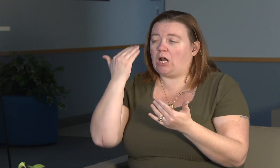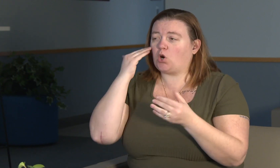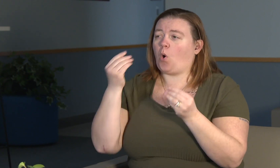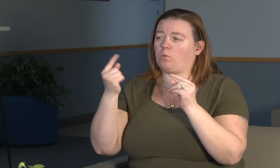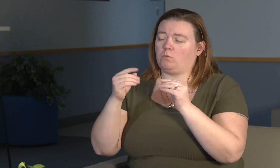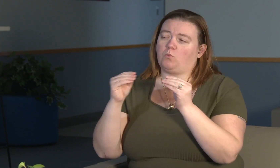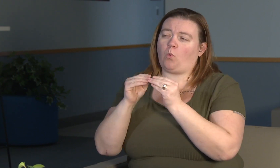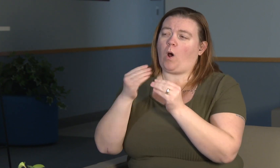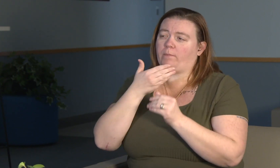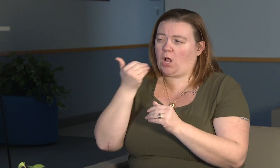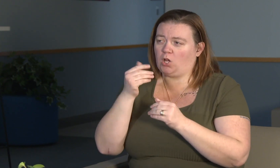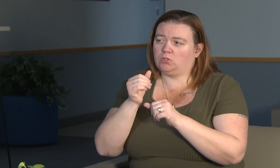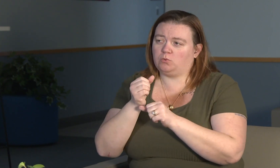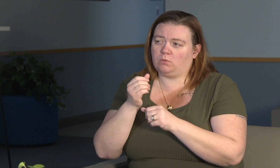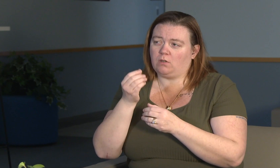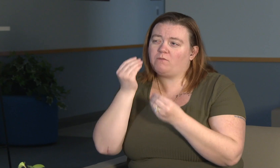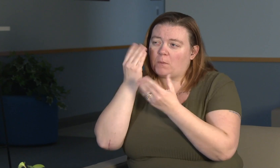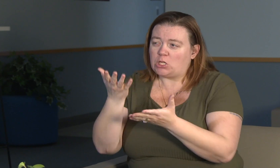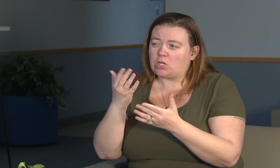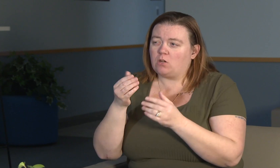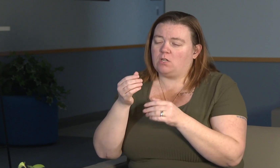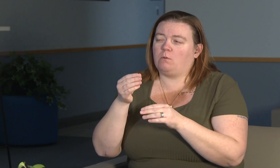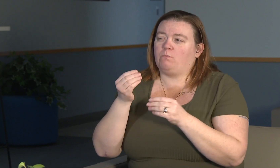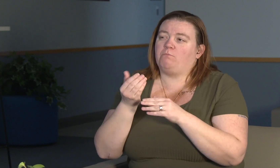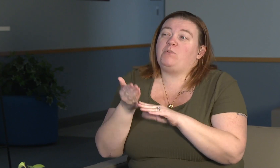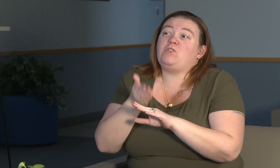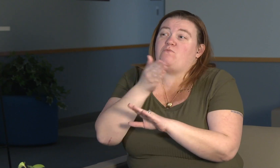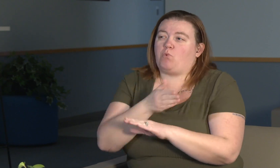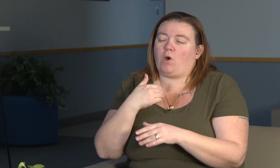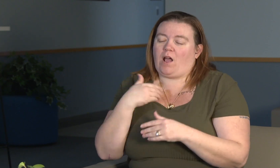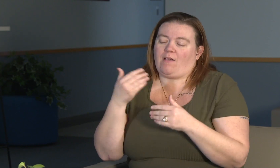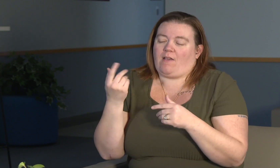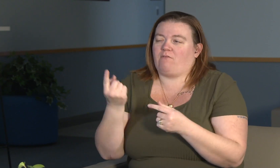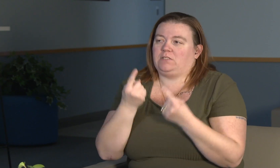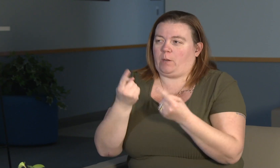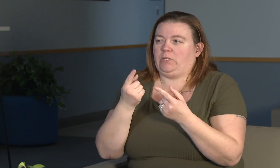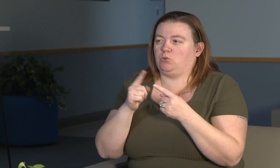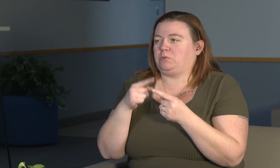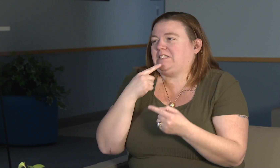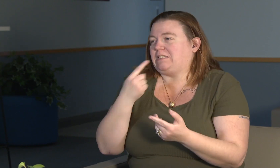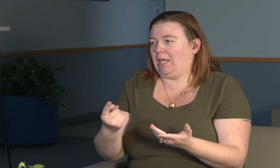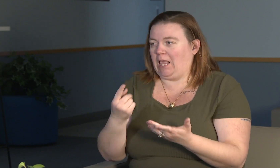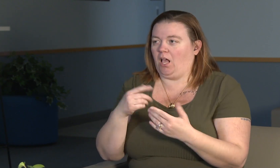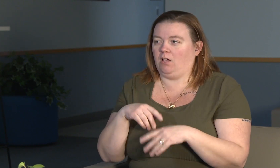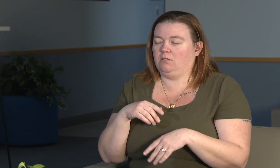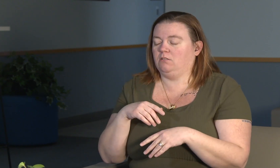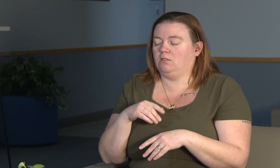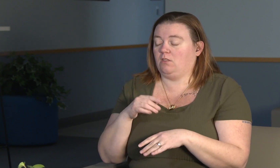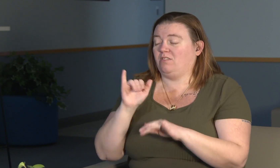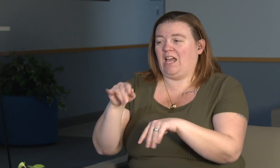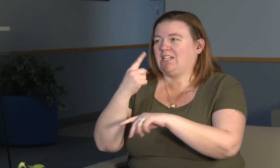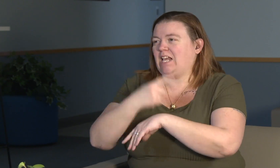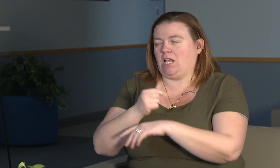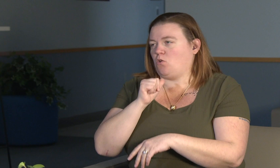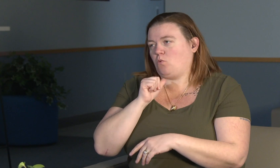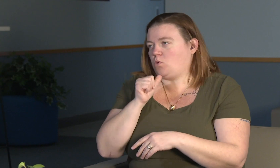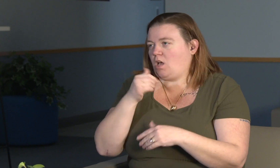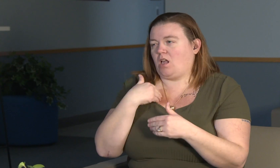it was just more and more um grief and things that I had to come to terms with. So I, I needed to go through that and,